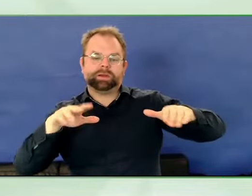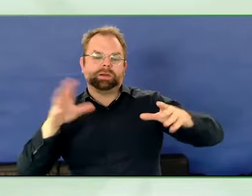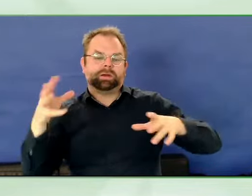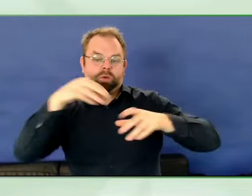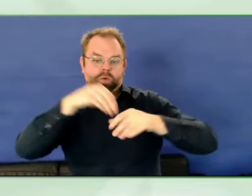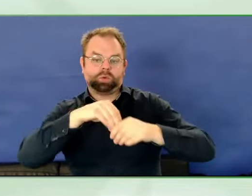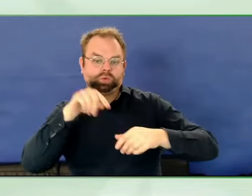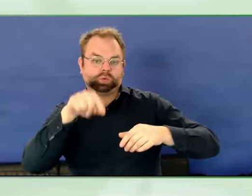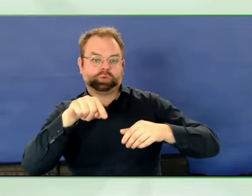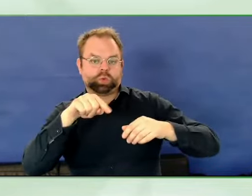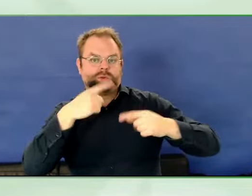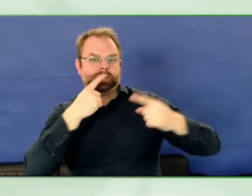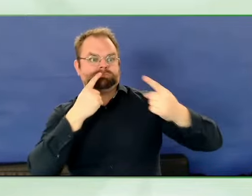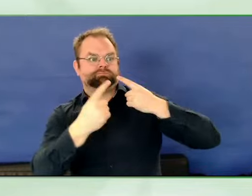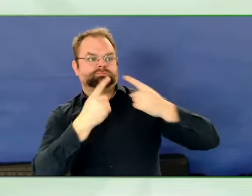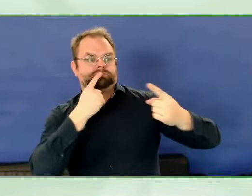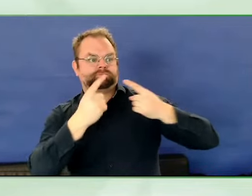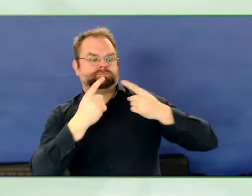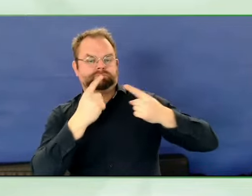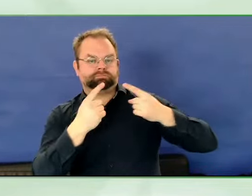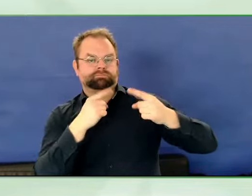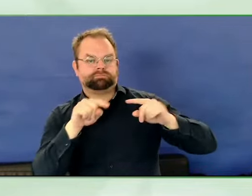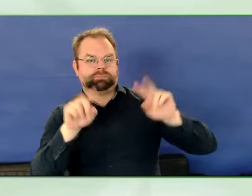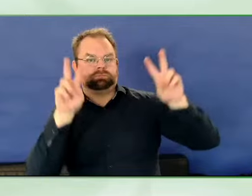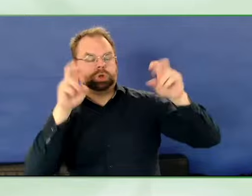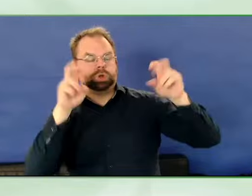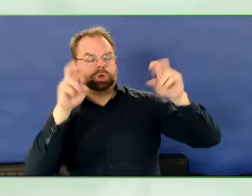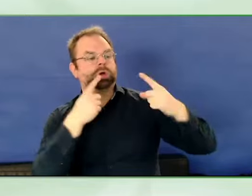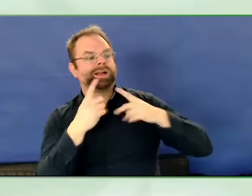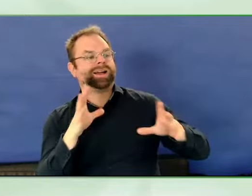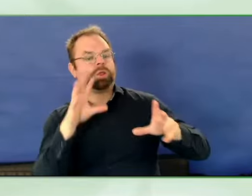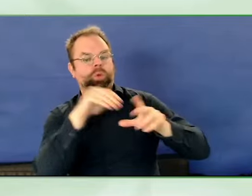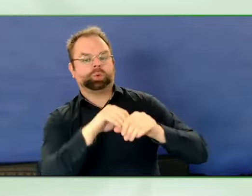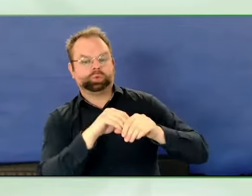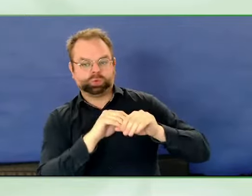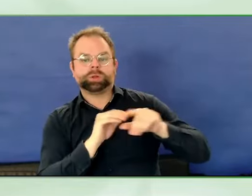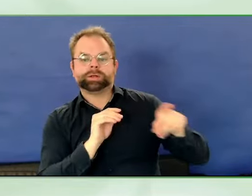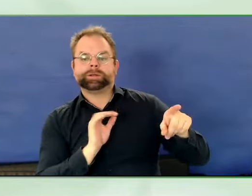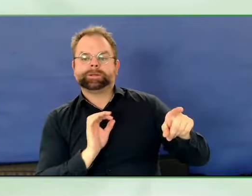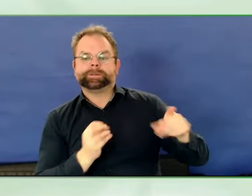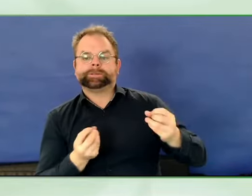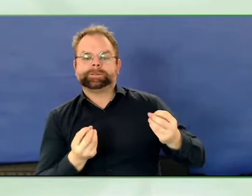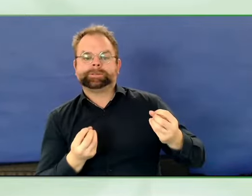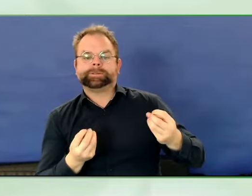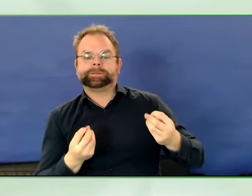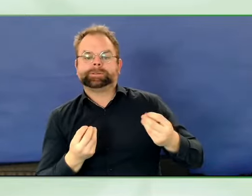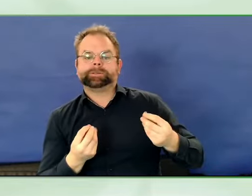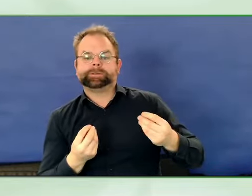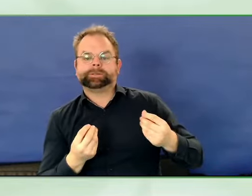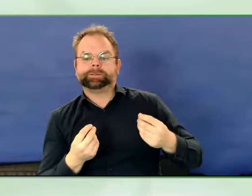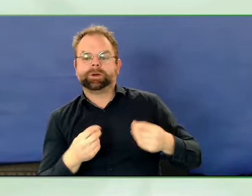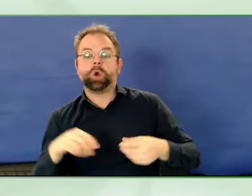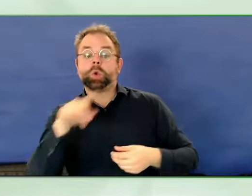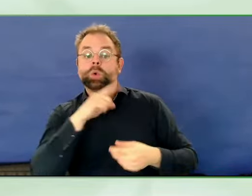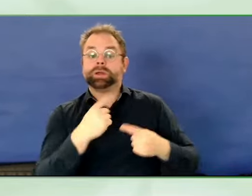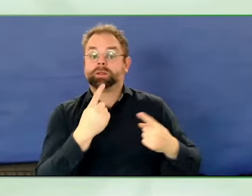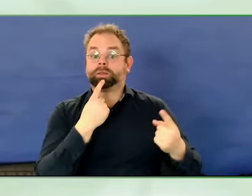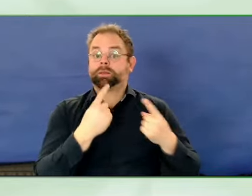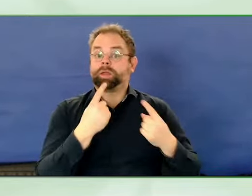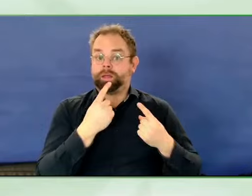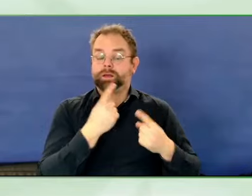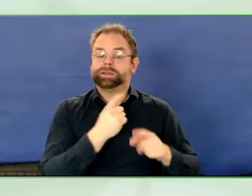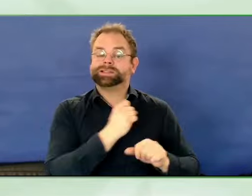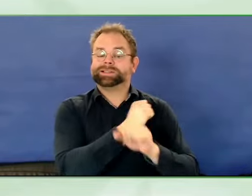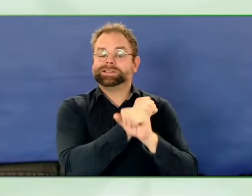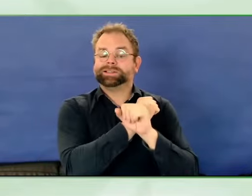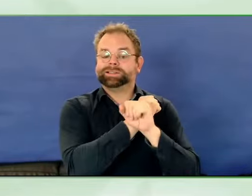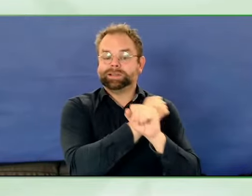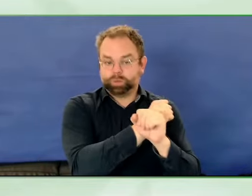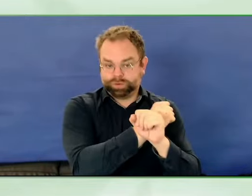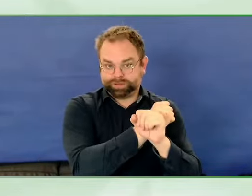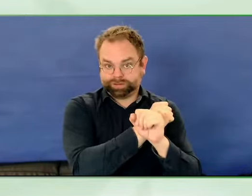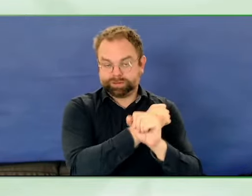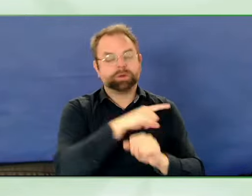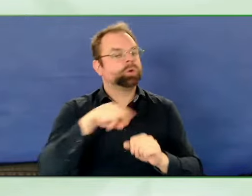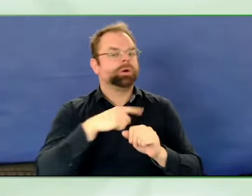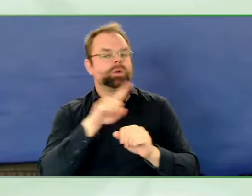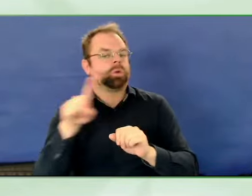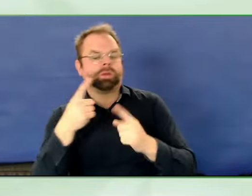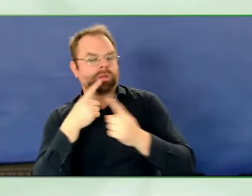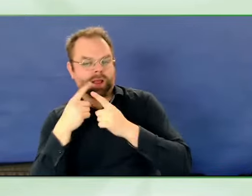We are not talking in silos, we are talking about trying to build the silos to make the